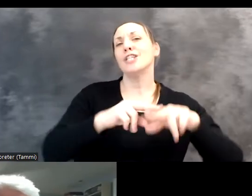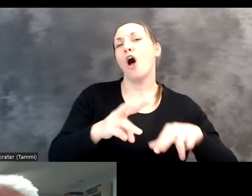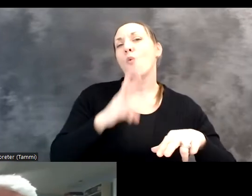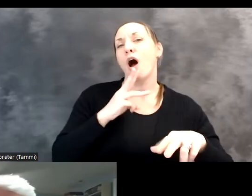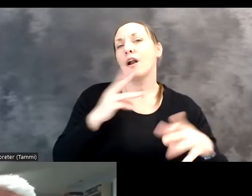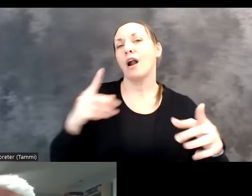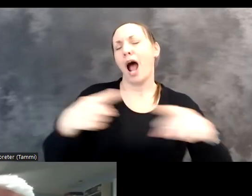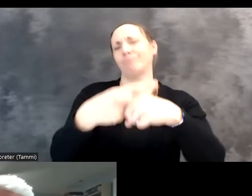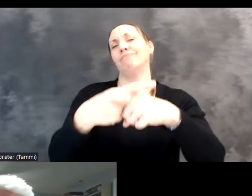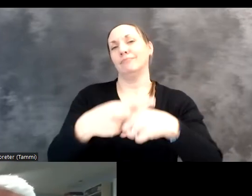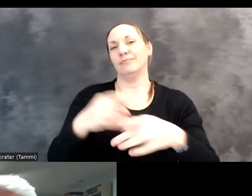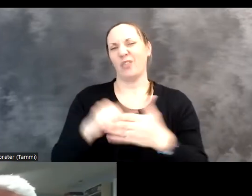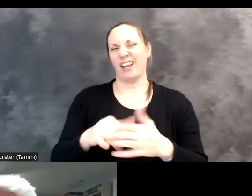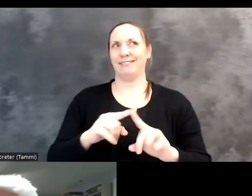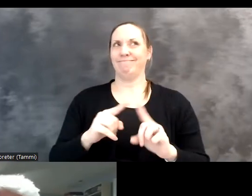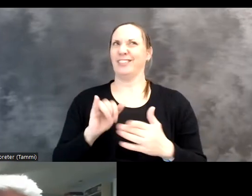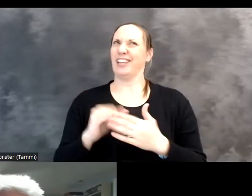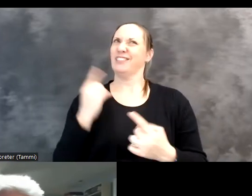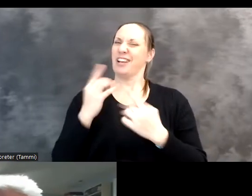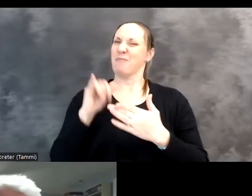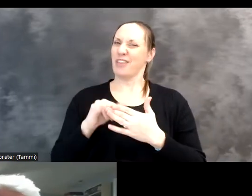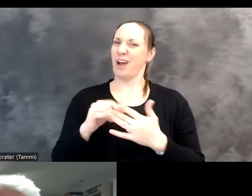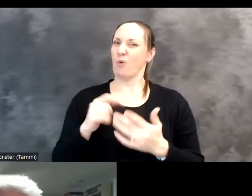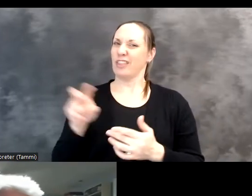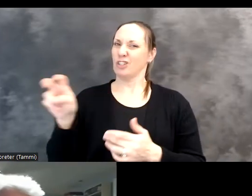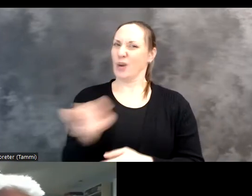and they go into salt water. That